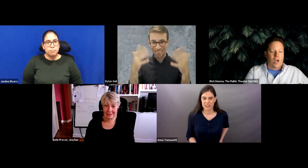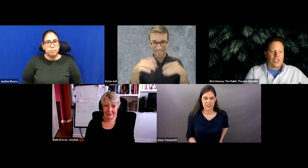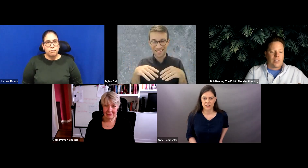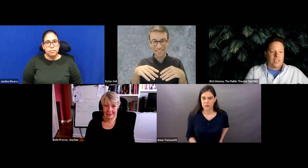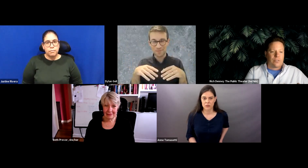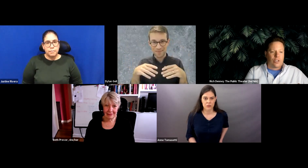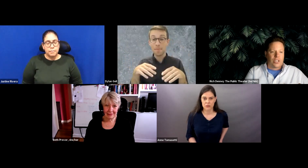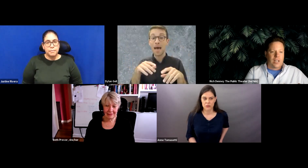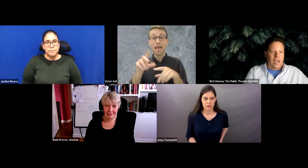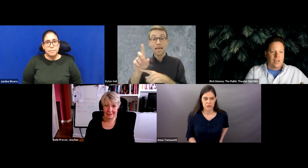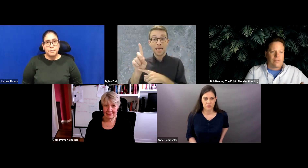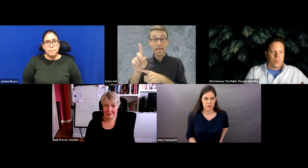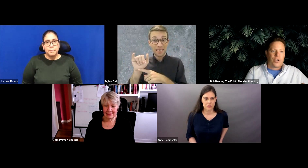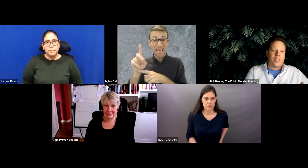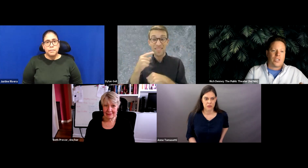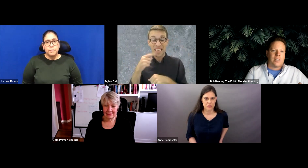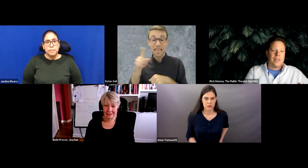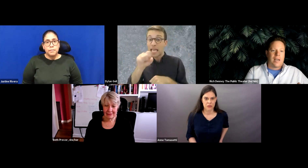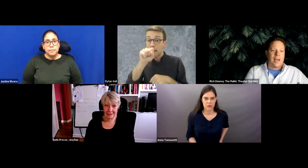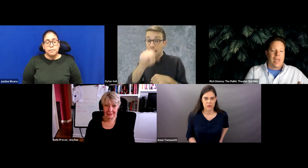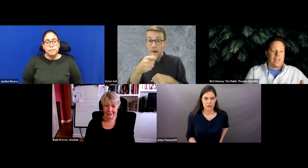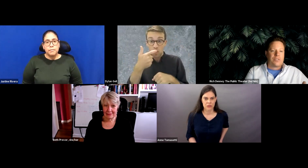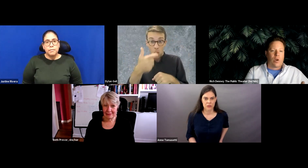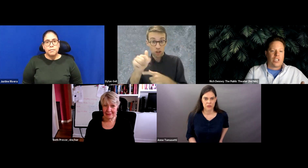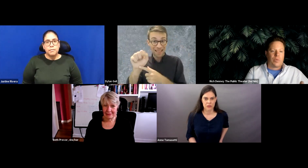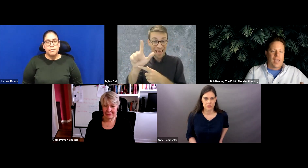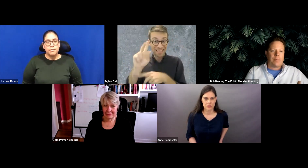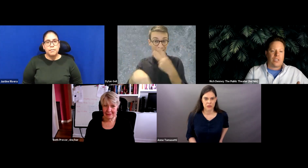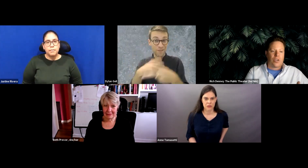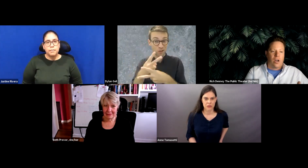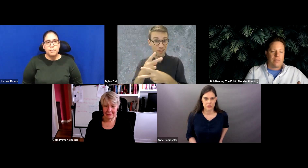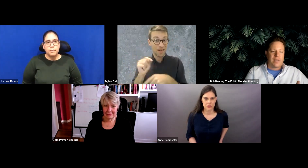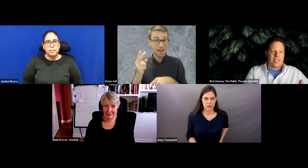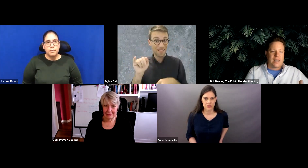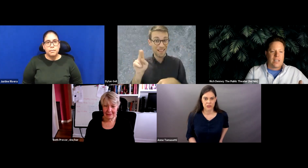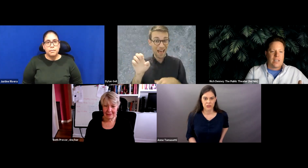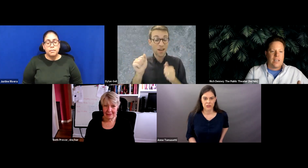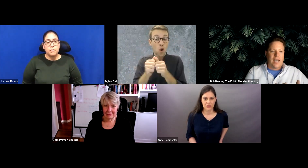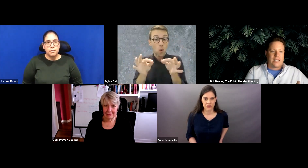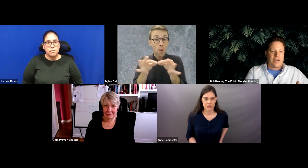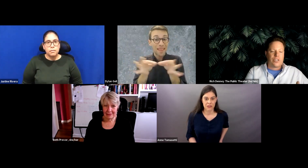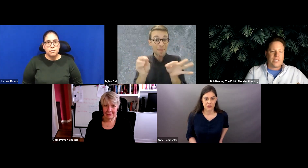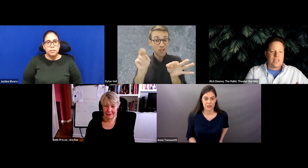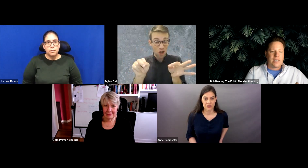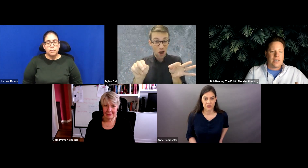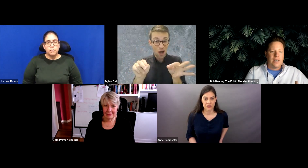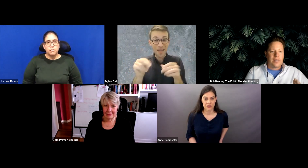watching this version of the production, and he loves watching it with the captions on because he has never seen the